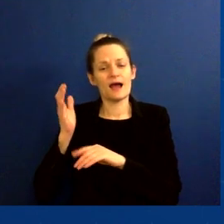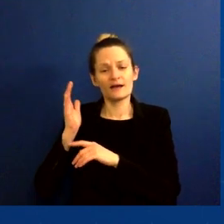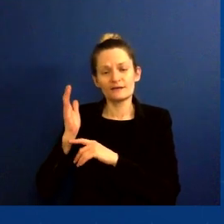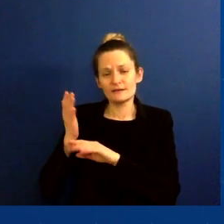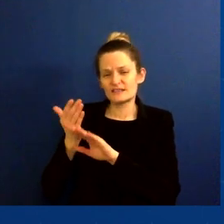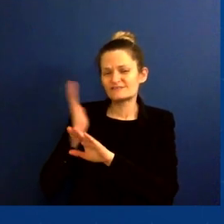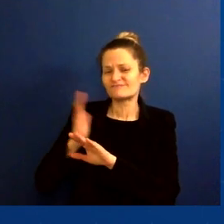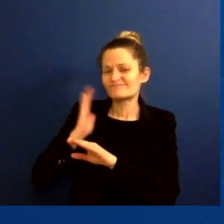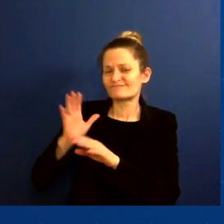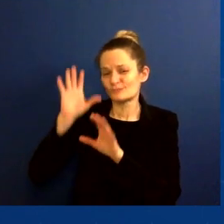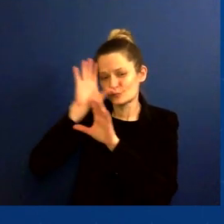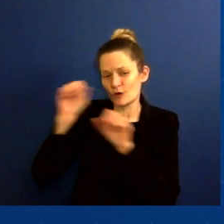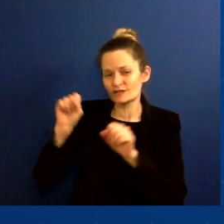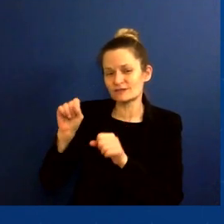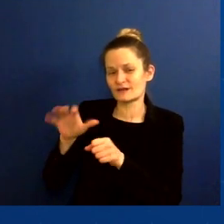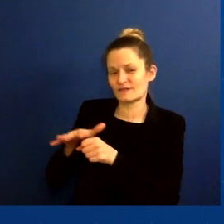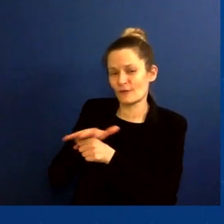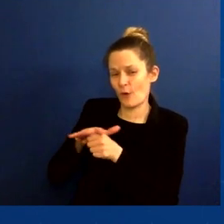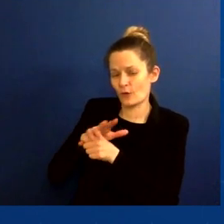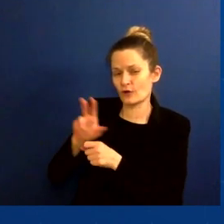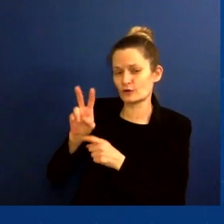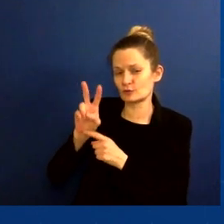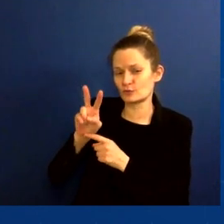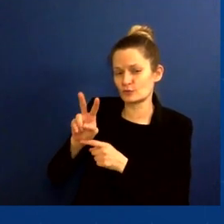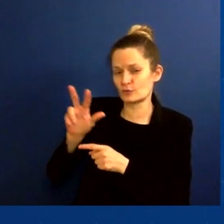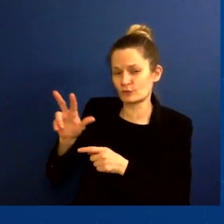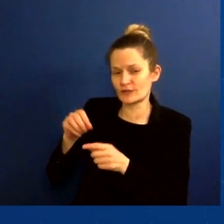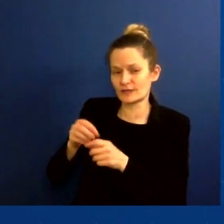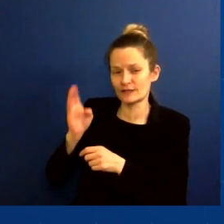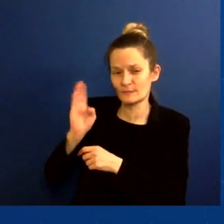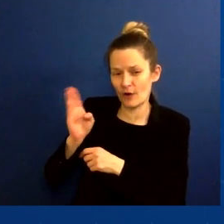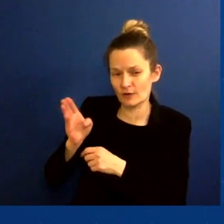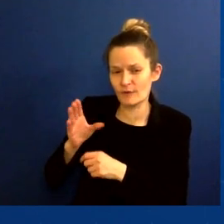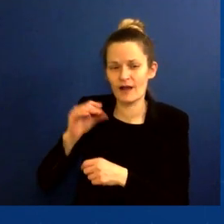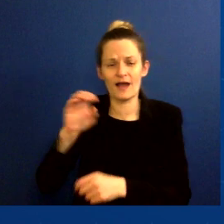And our Secretary of Energy, Jennifer Granholm, has got a few things we're going to build.